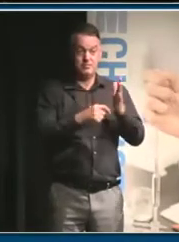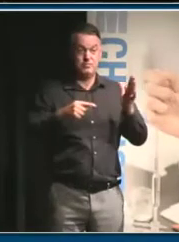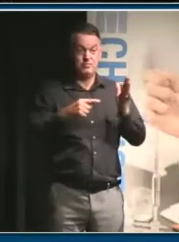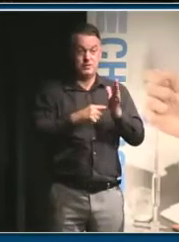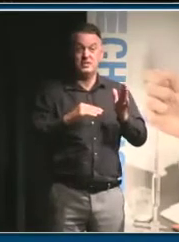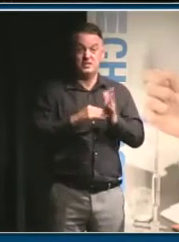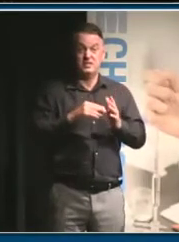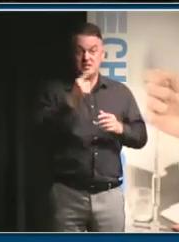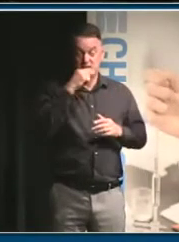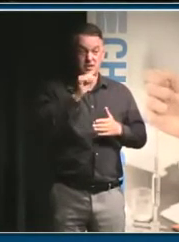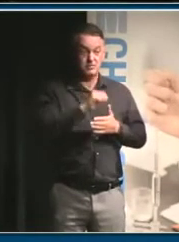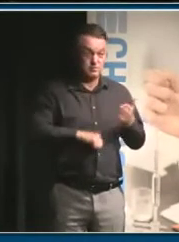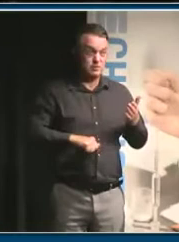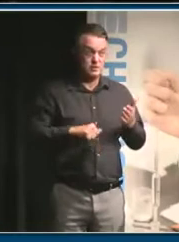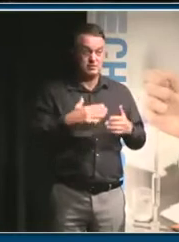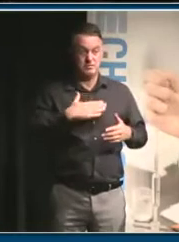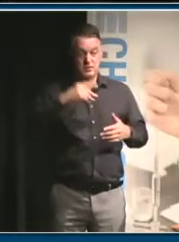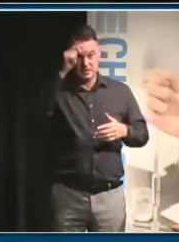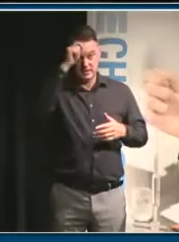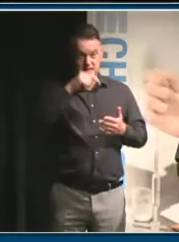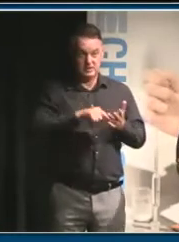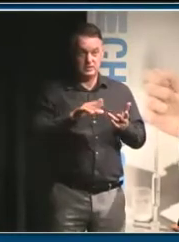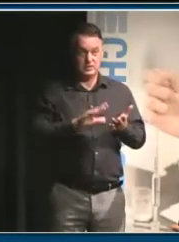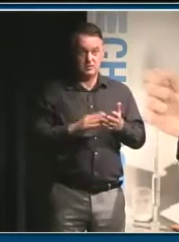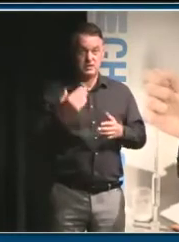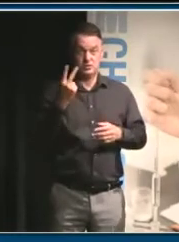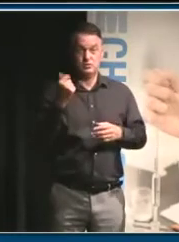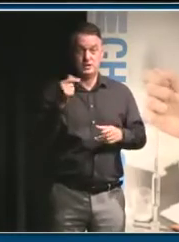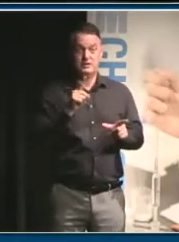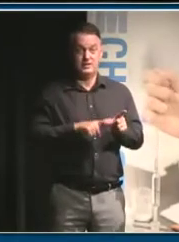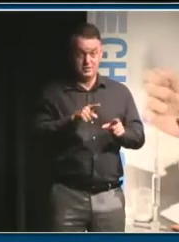on sale at myhairprint.com for the last two and a half years and if you act now for $39.99 they'll